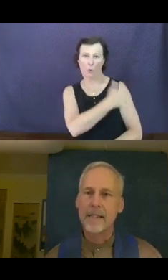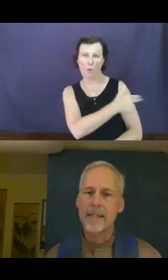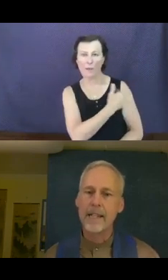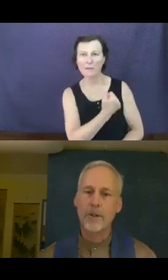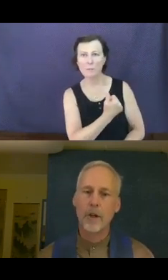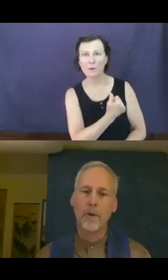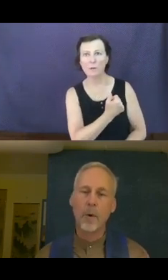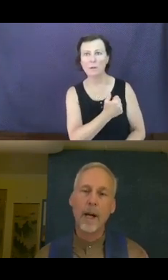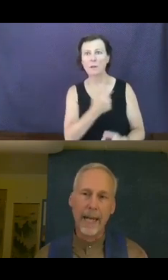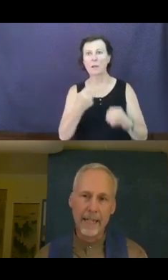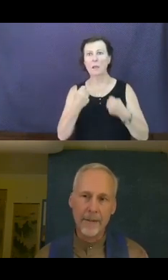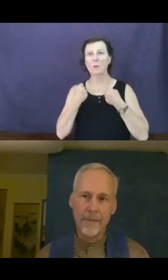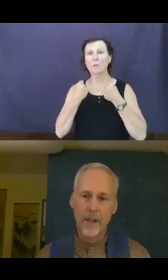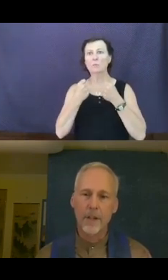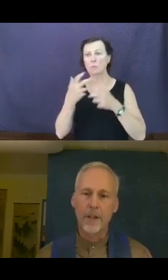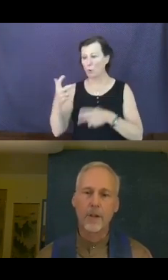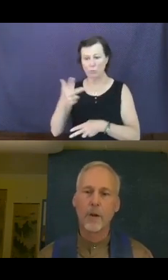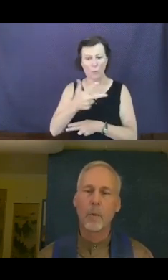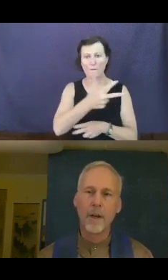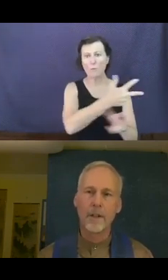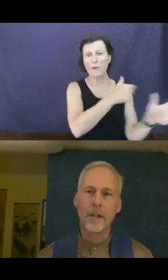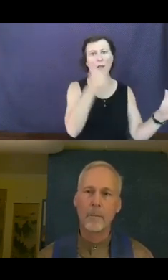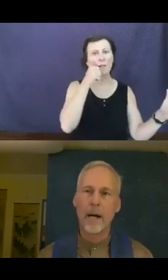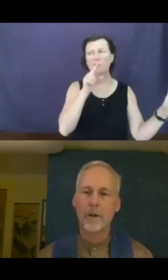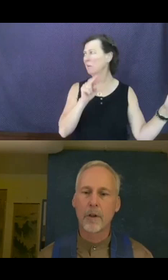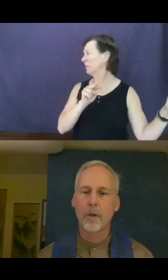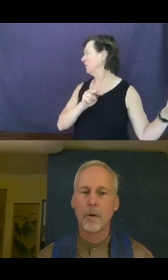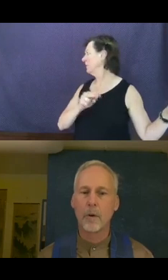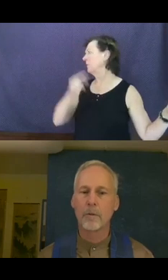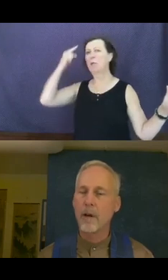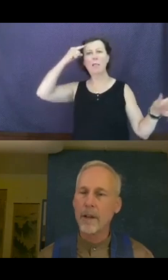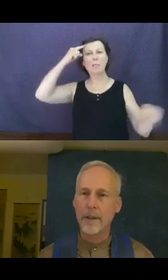they drove away, the girl wondered about her older brother.